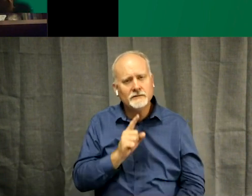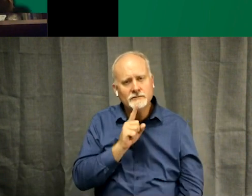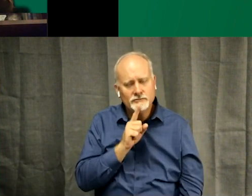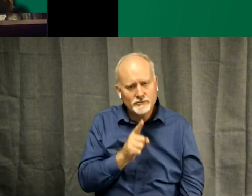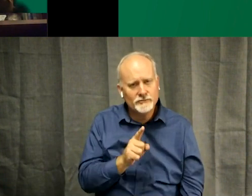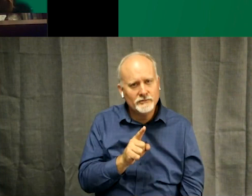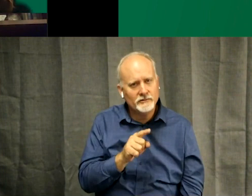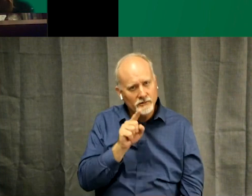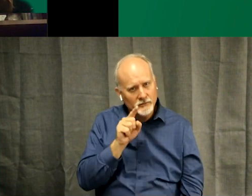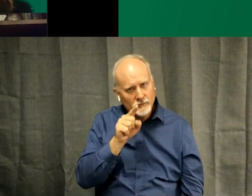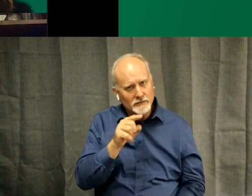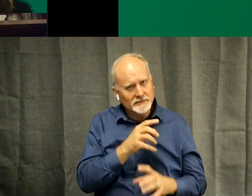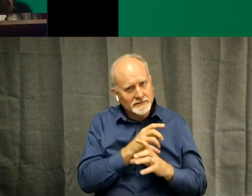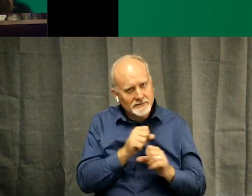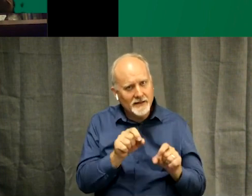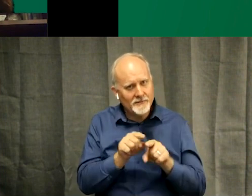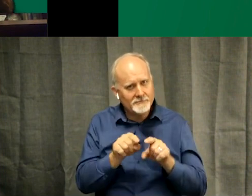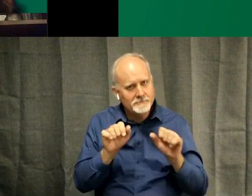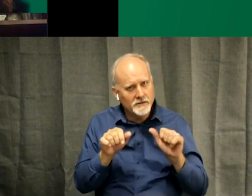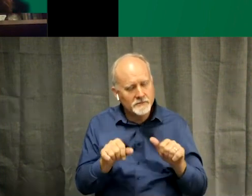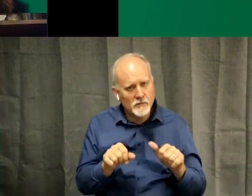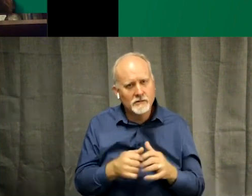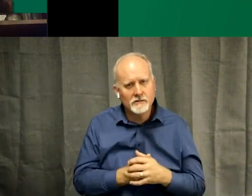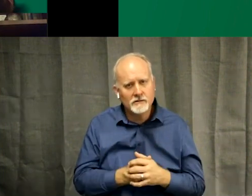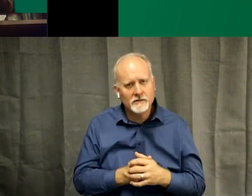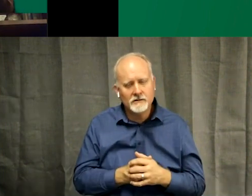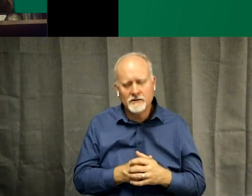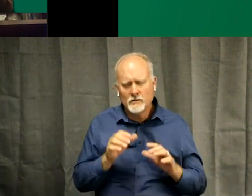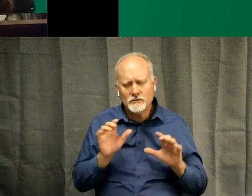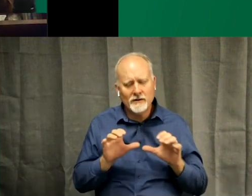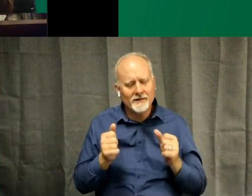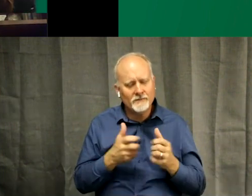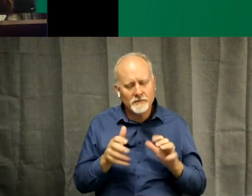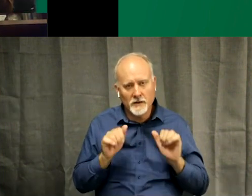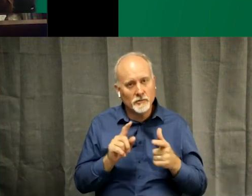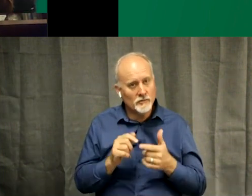that you are safe as possible and we're going to do everything we can to help you have a great